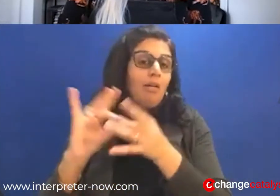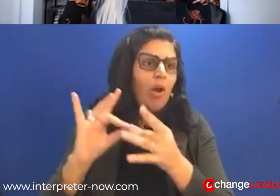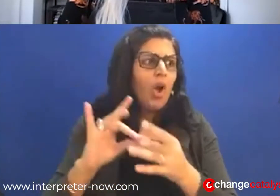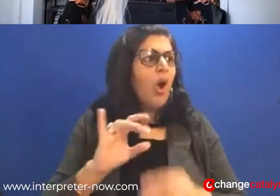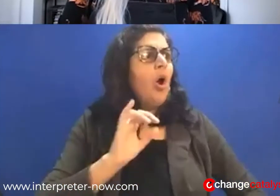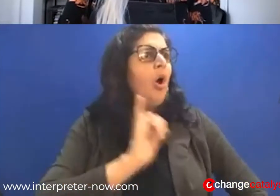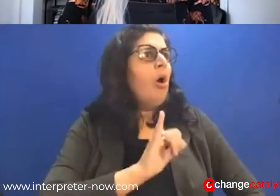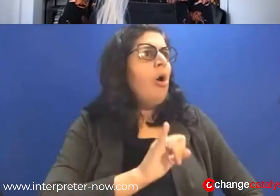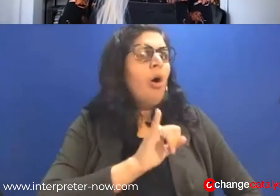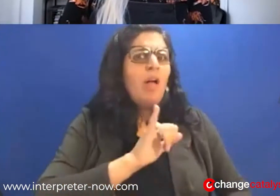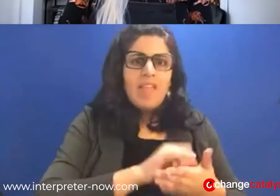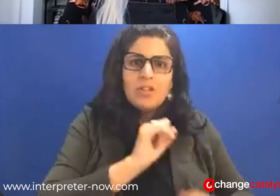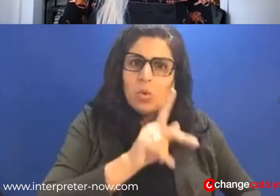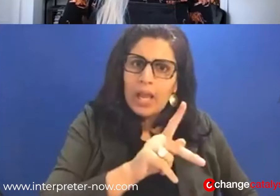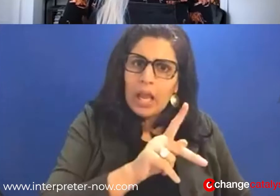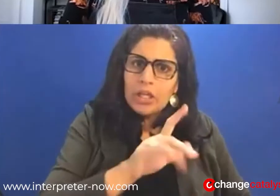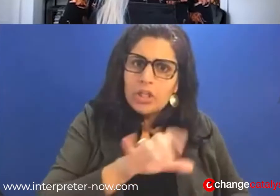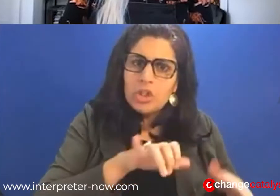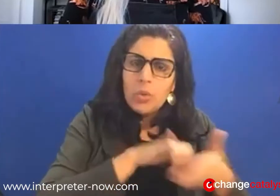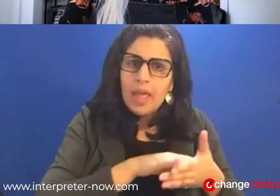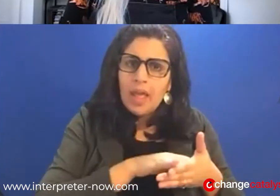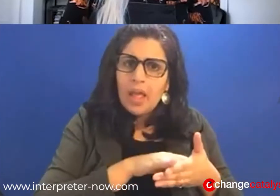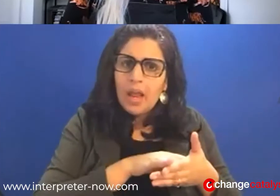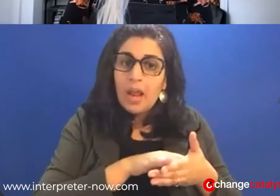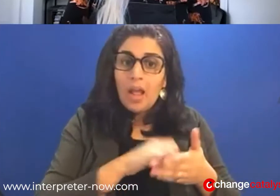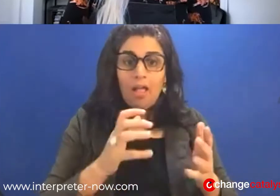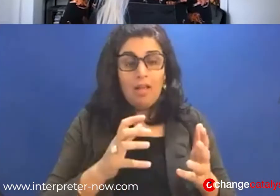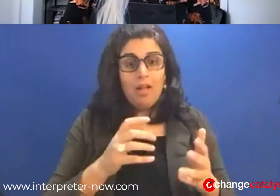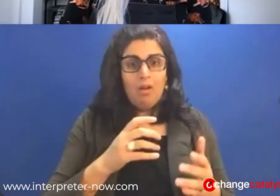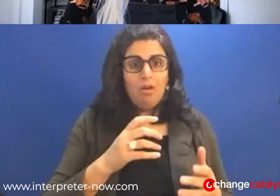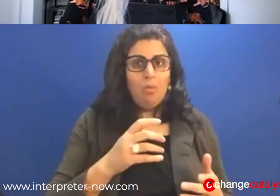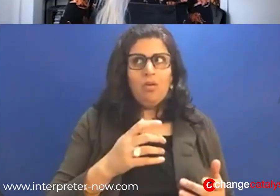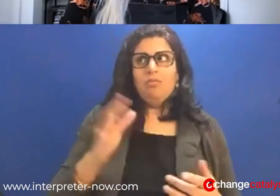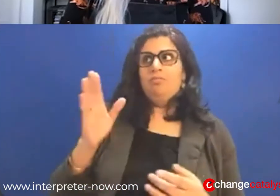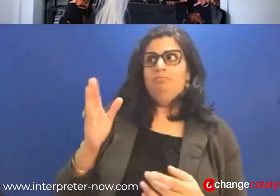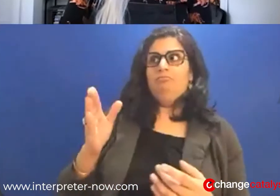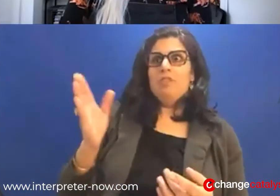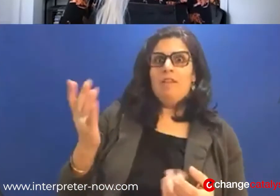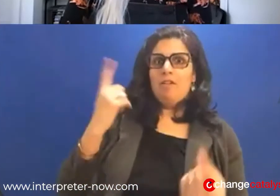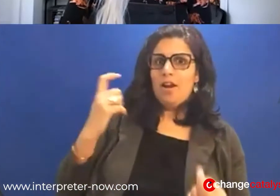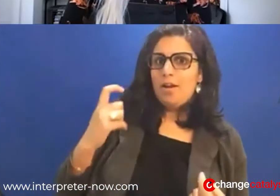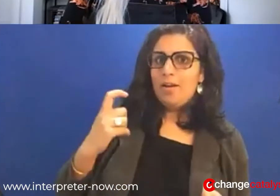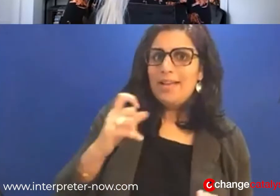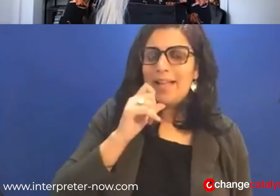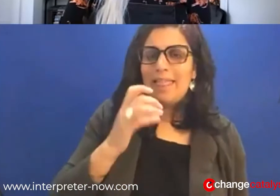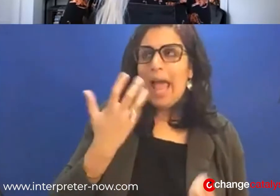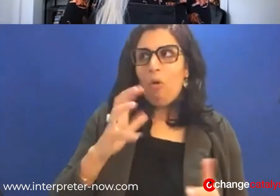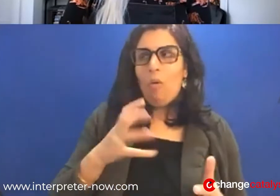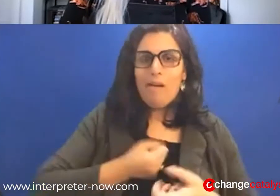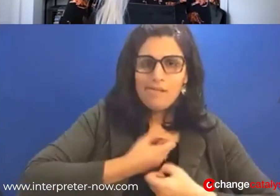This is a space where that's okay." A lot of it is like, "Well, you never asked. You never gave me this face." It's not that I don't want to share that, but it's just like LinkedIn.